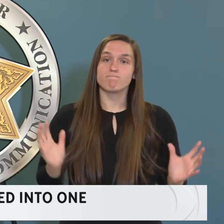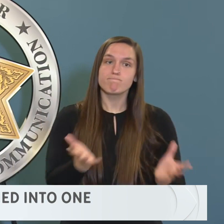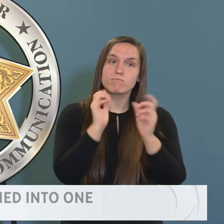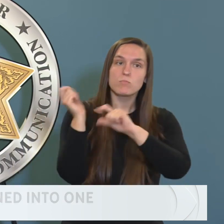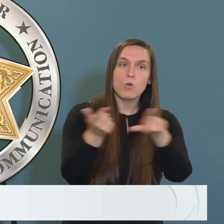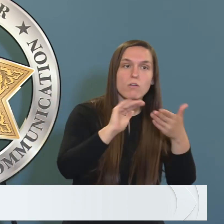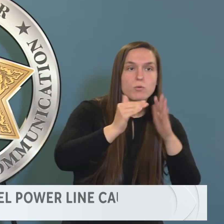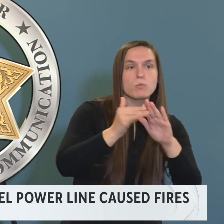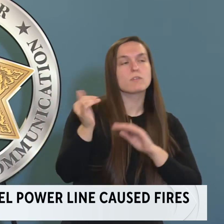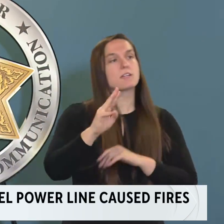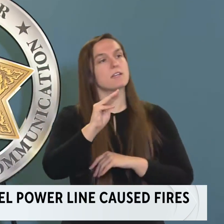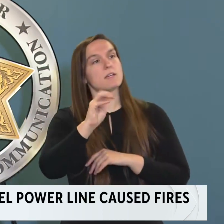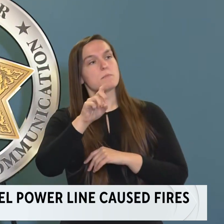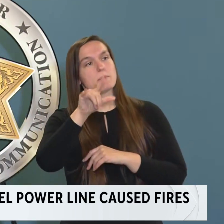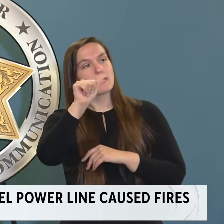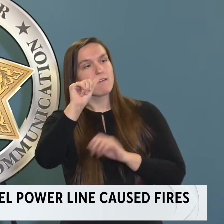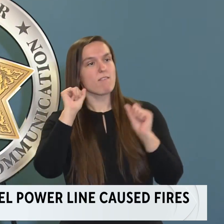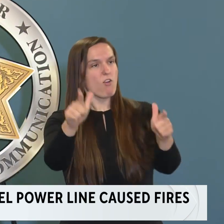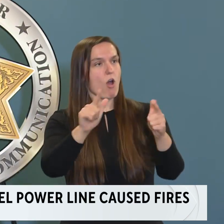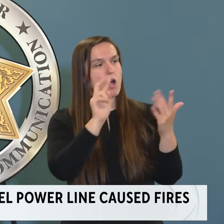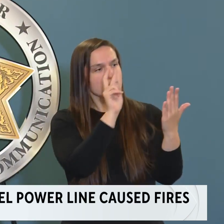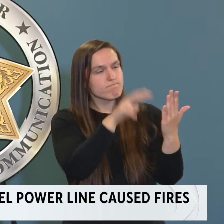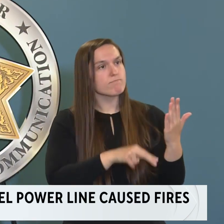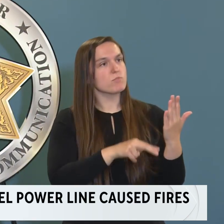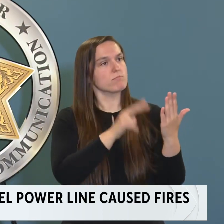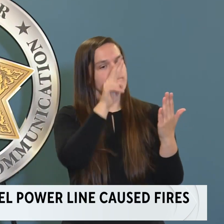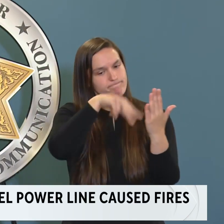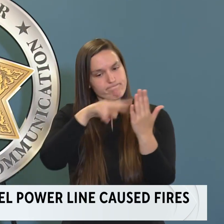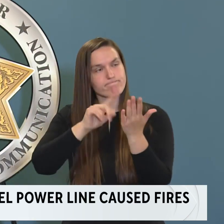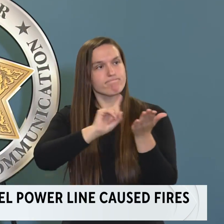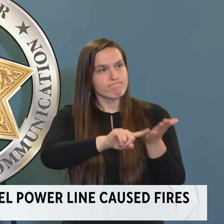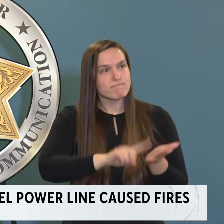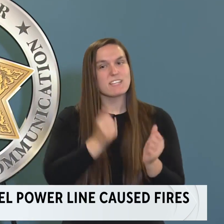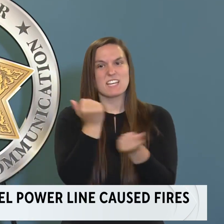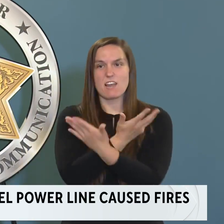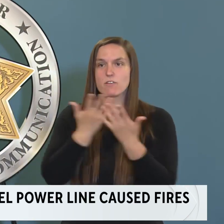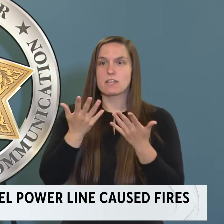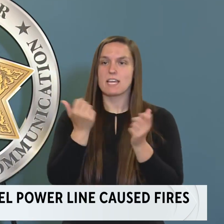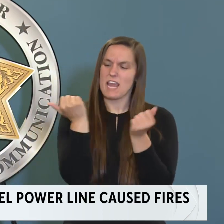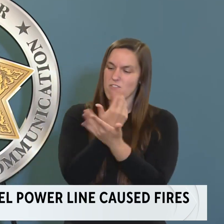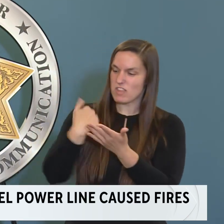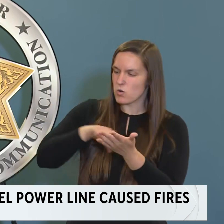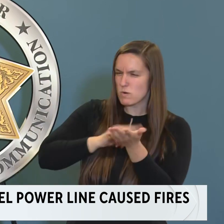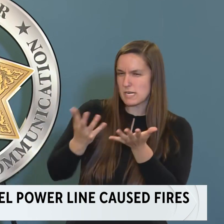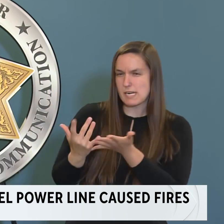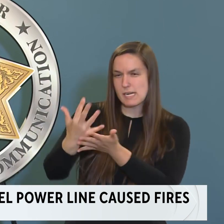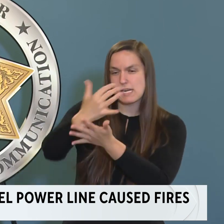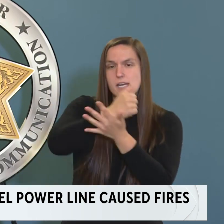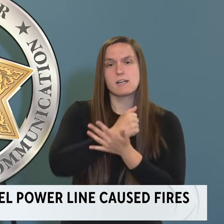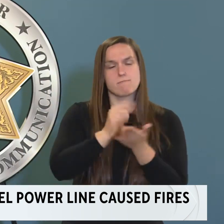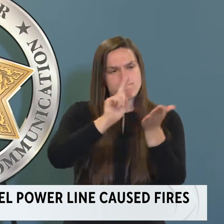REPORTS WILL BE AVAILABLE ON THE SHERIFF'S WEBSITE. SO I WOULD INVITE AND ENCOURAGE